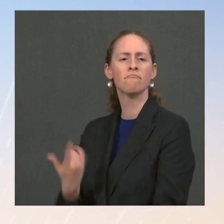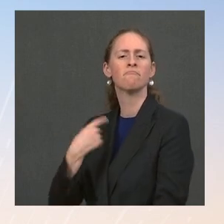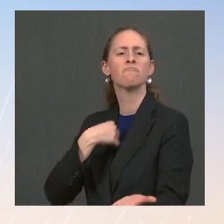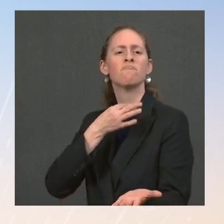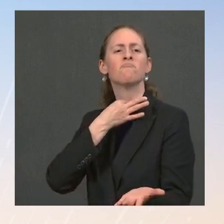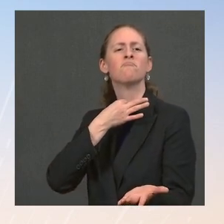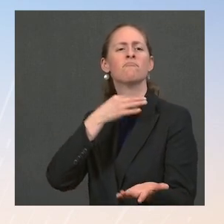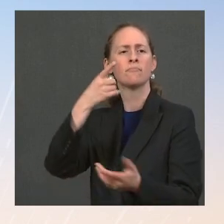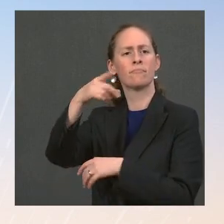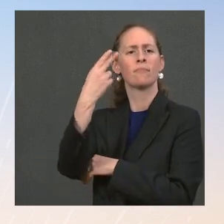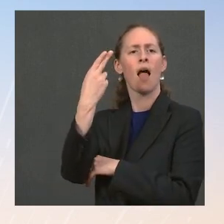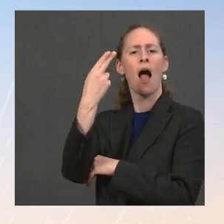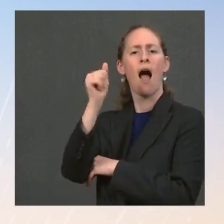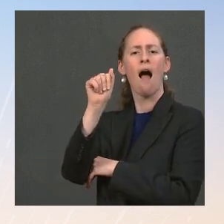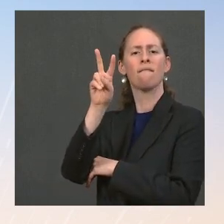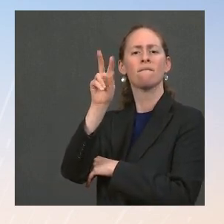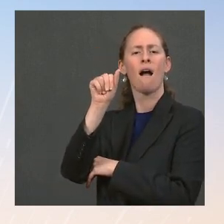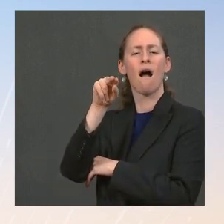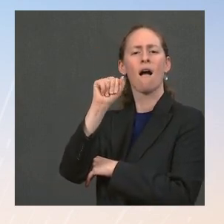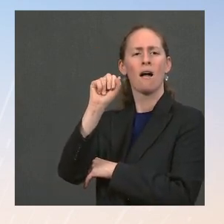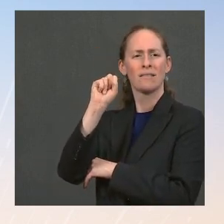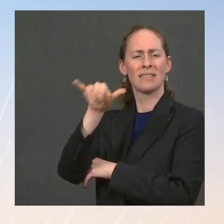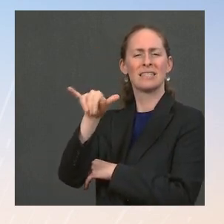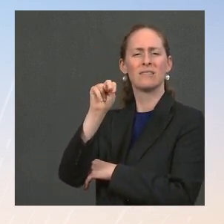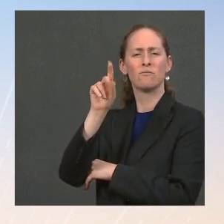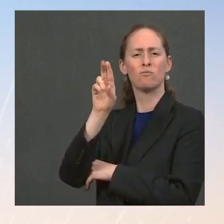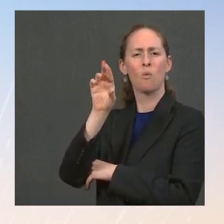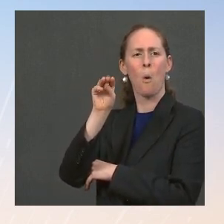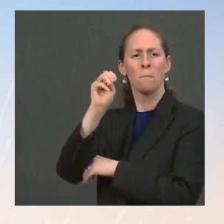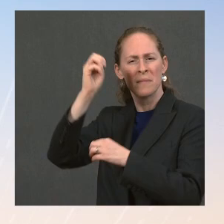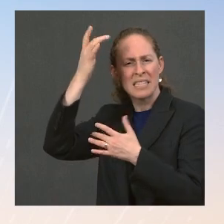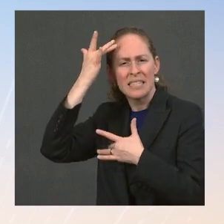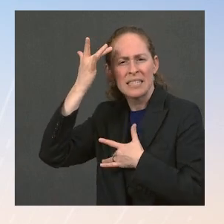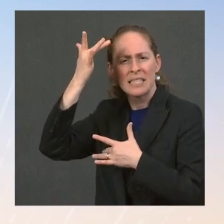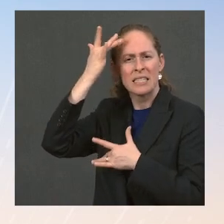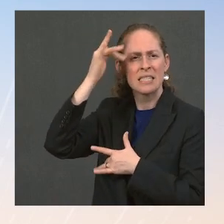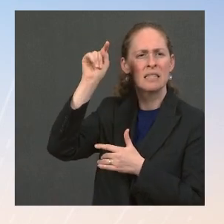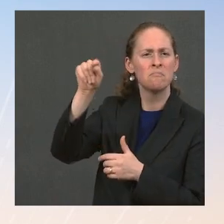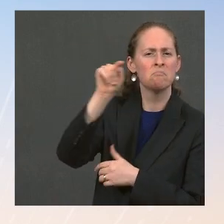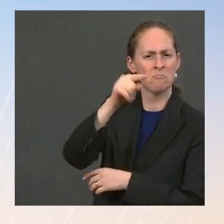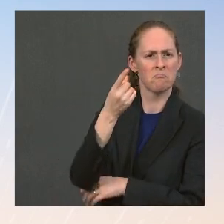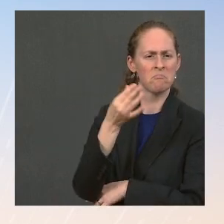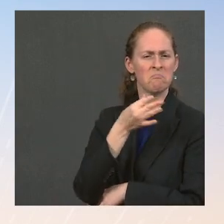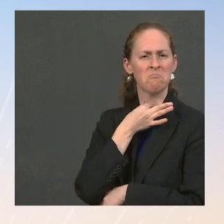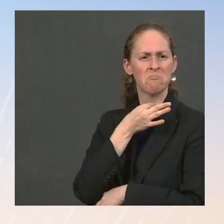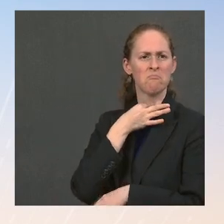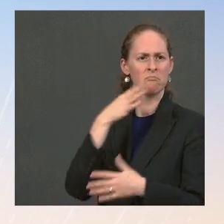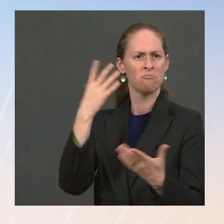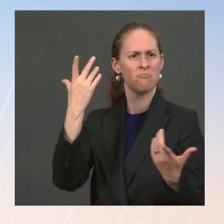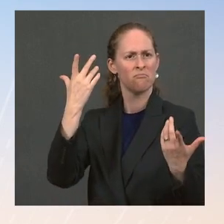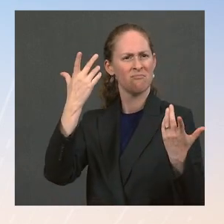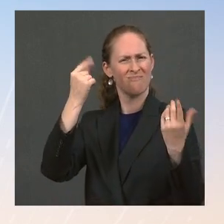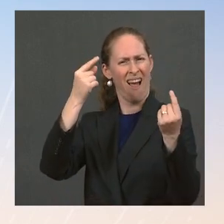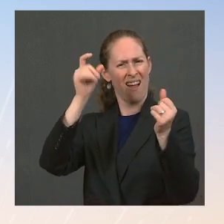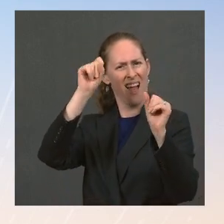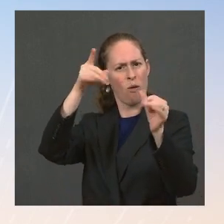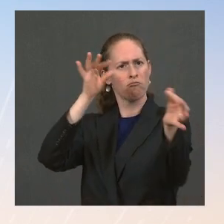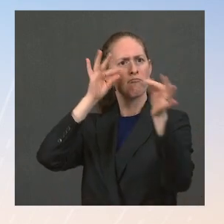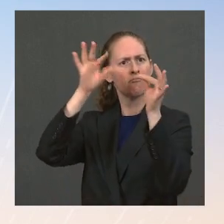So, at this point, what should the public know and what can the public know about what Havana Syndrome actually is and how it is caused?